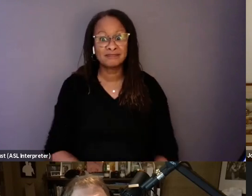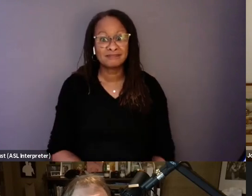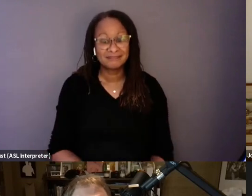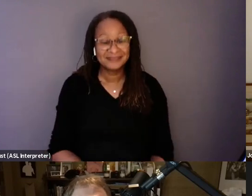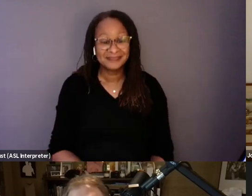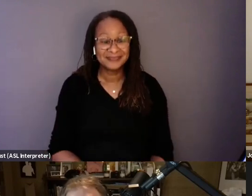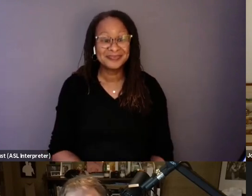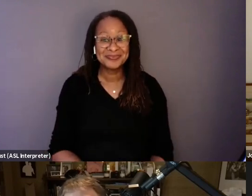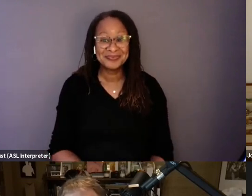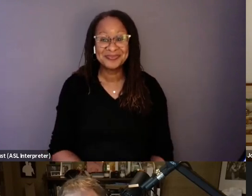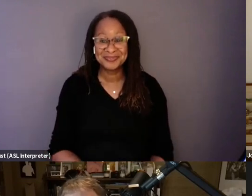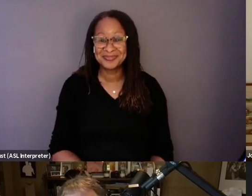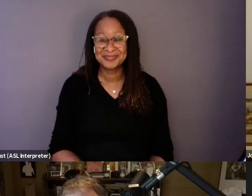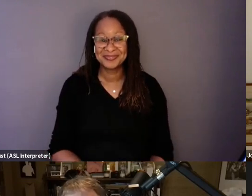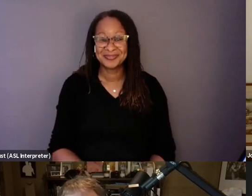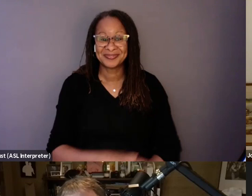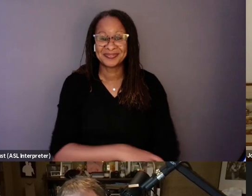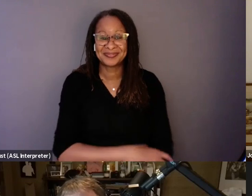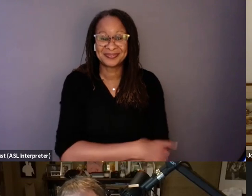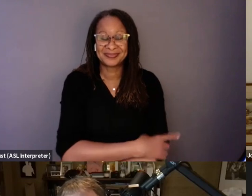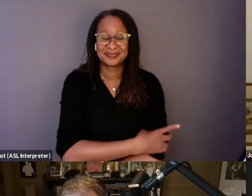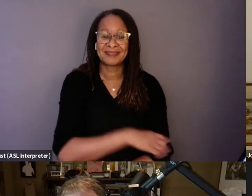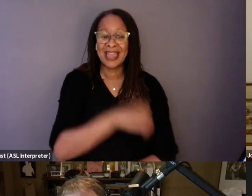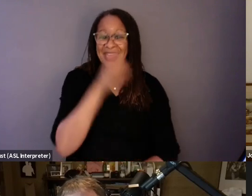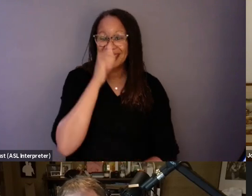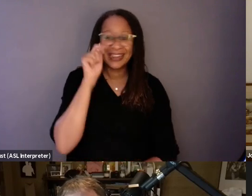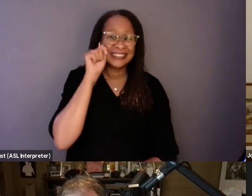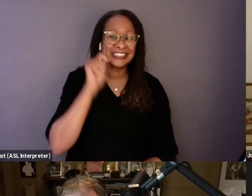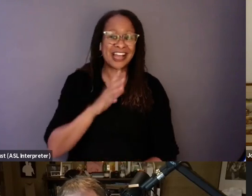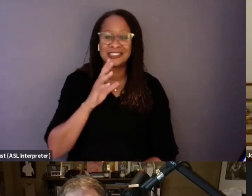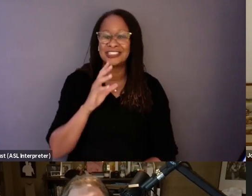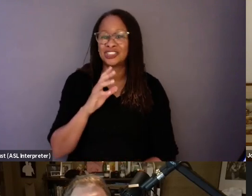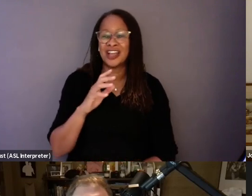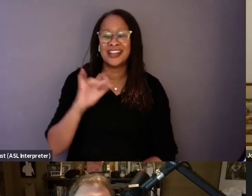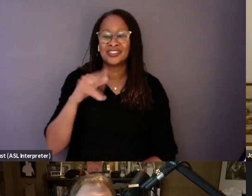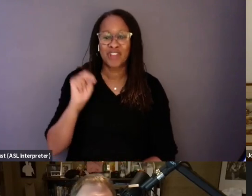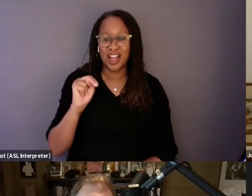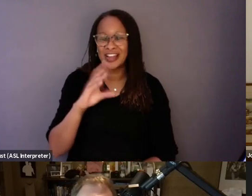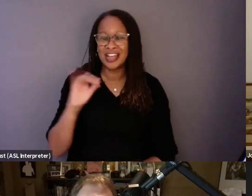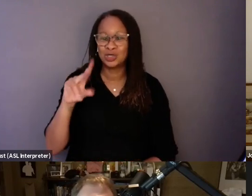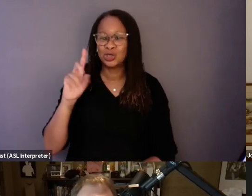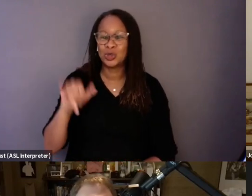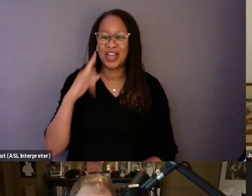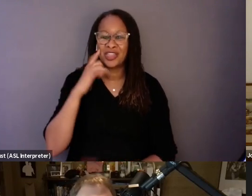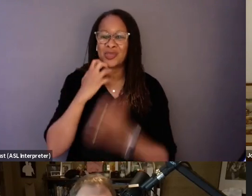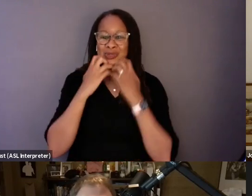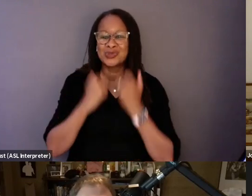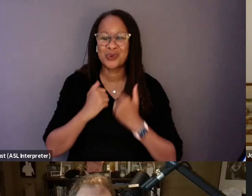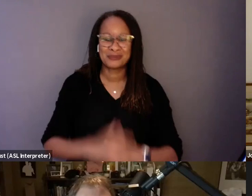I will take it. I think the animated teenage John and Judy, by the way, is adorable. I think that was- That's what I was going to say, Judy, didn't realize